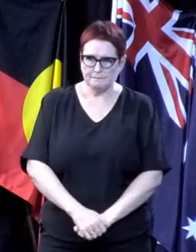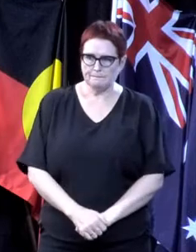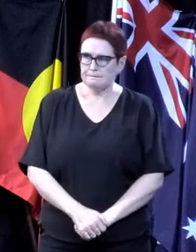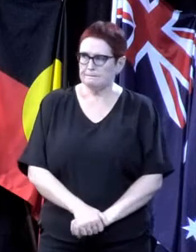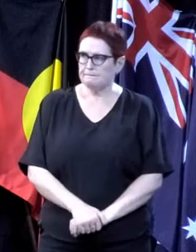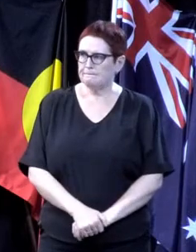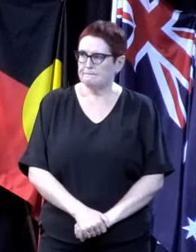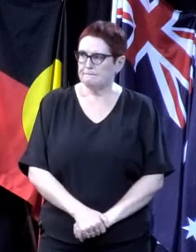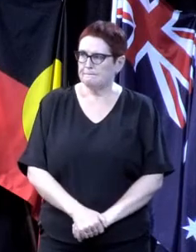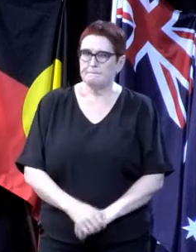Ms. Swancutt.